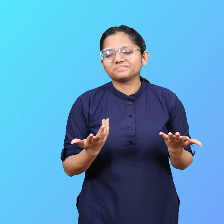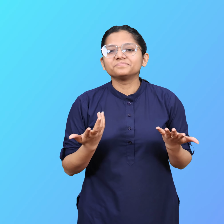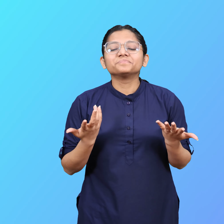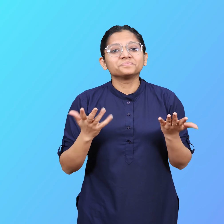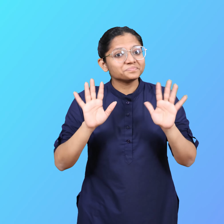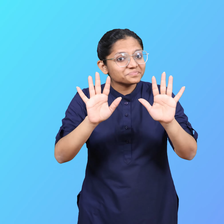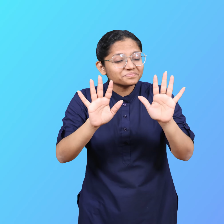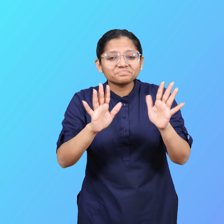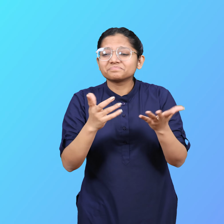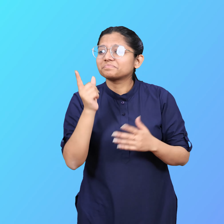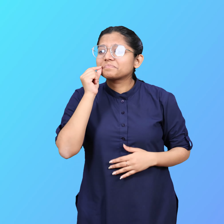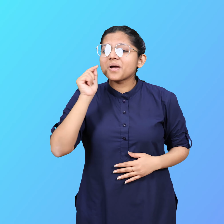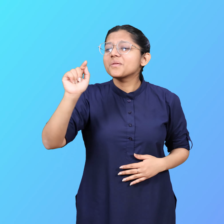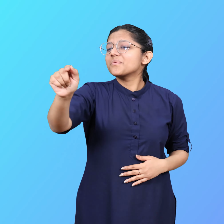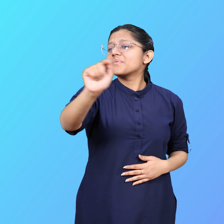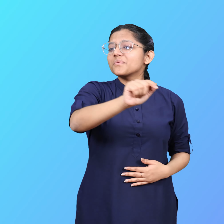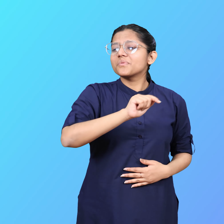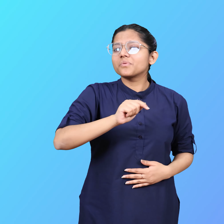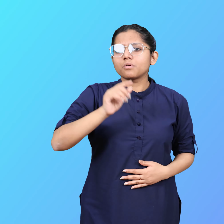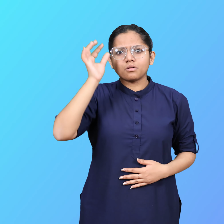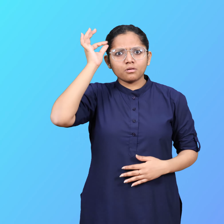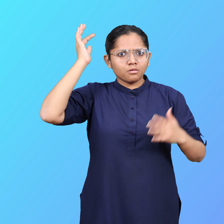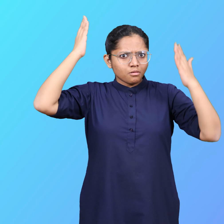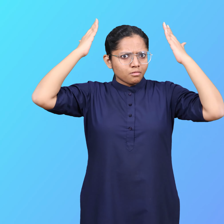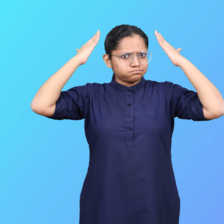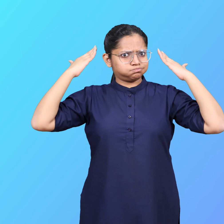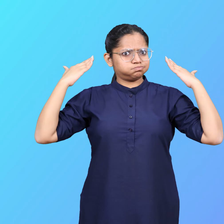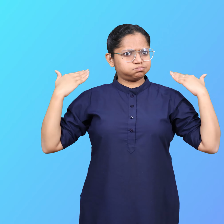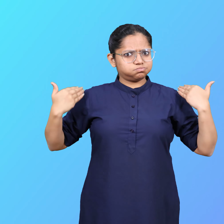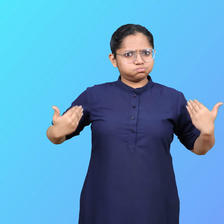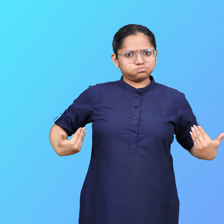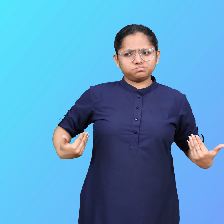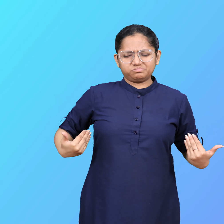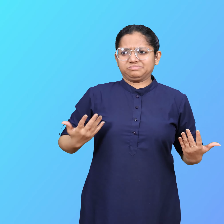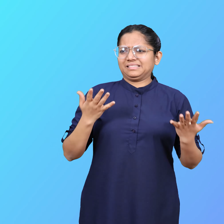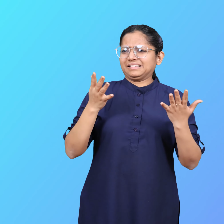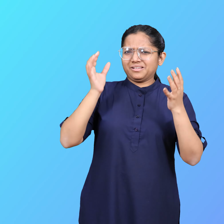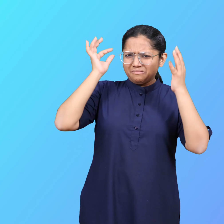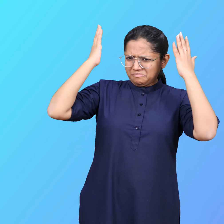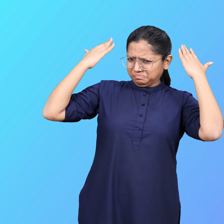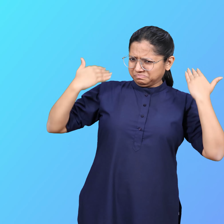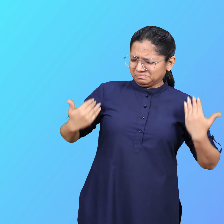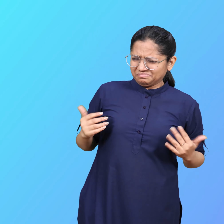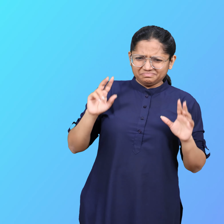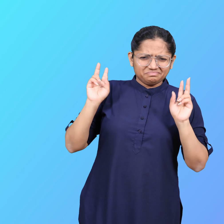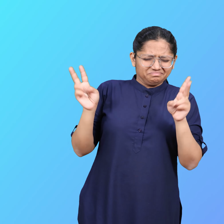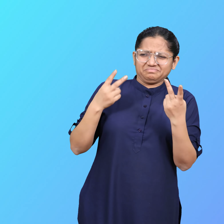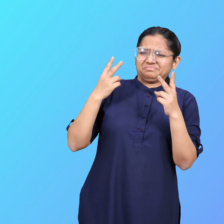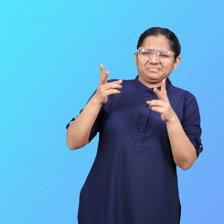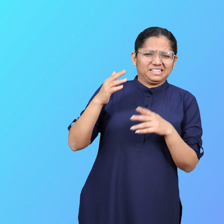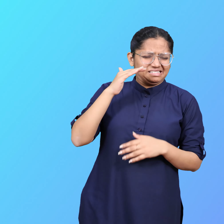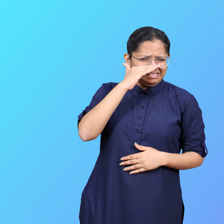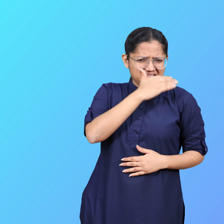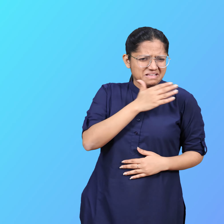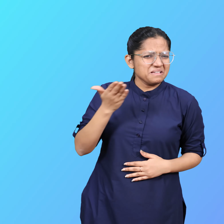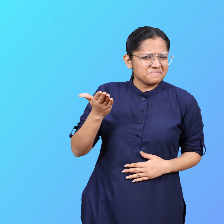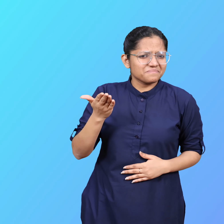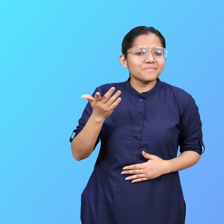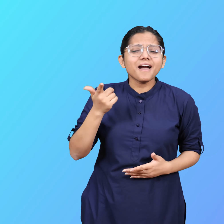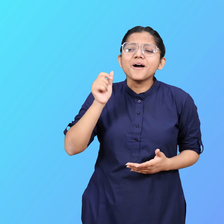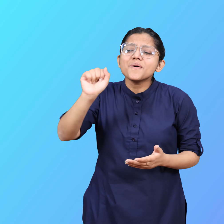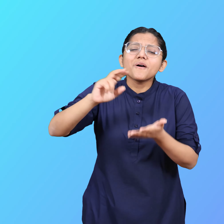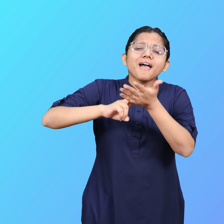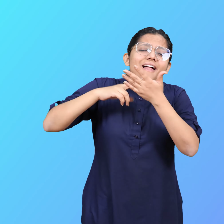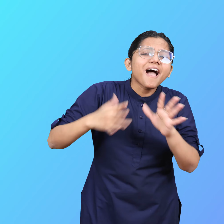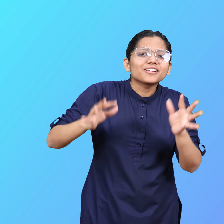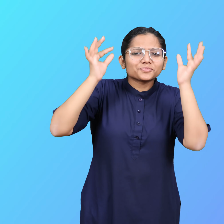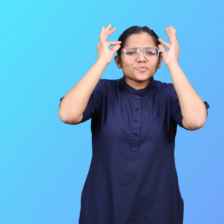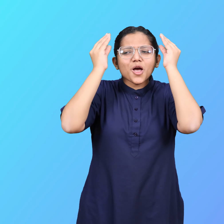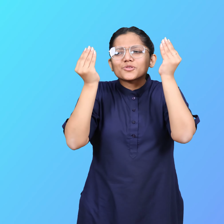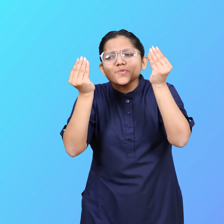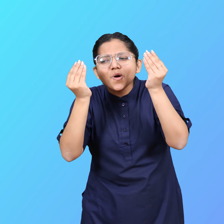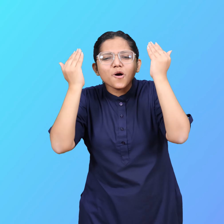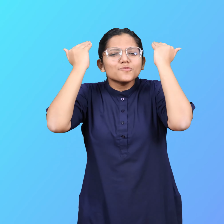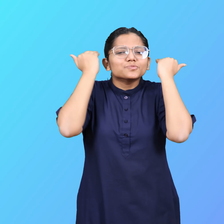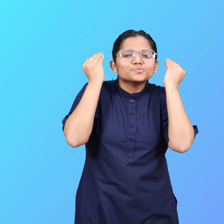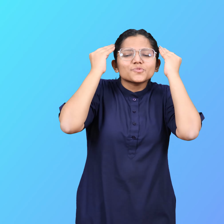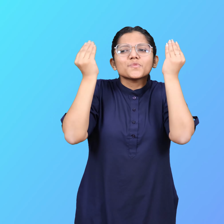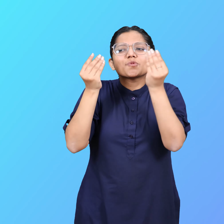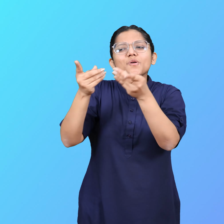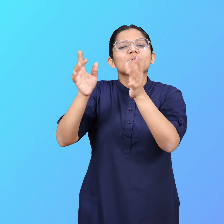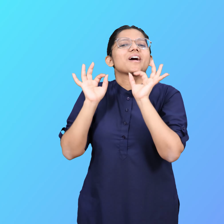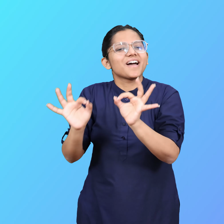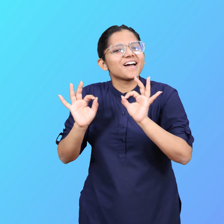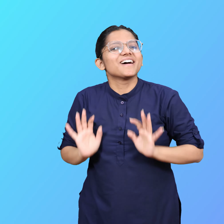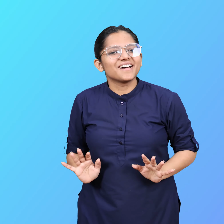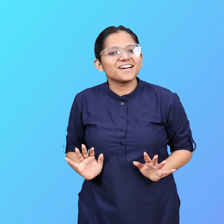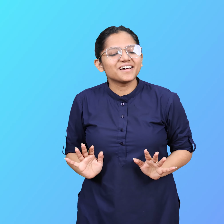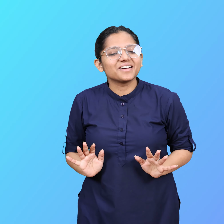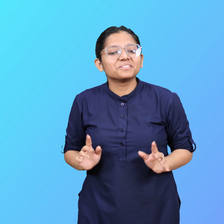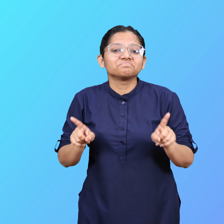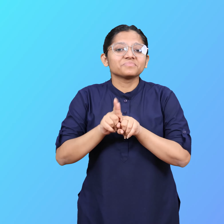Even nature itself teaches you that wearing long hair is shameful for a man.